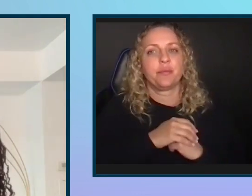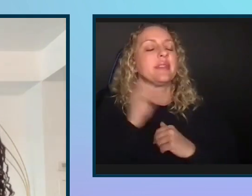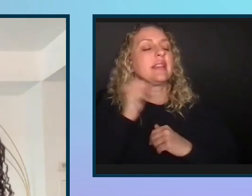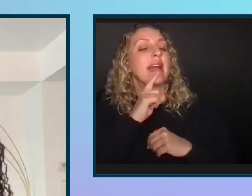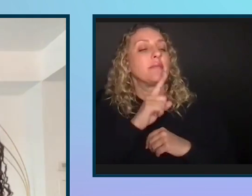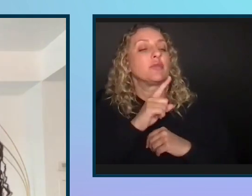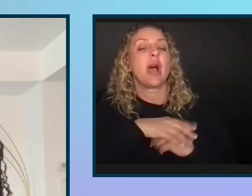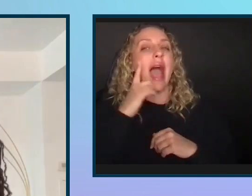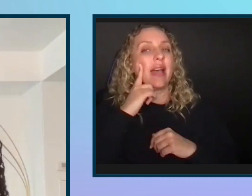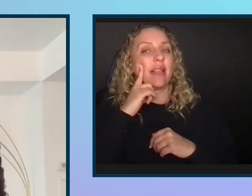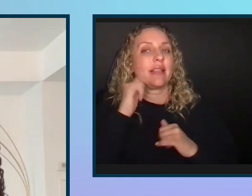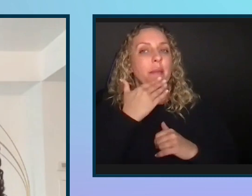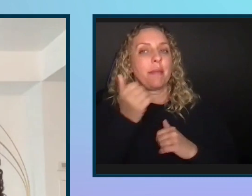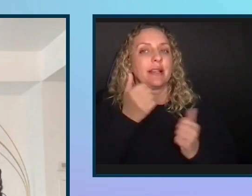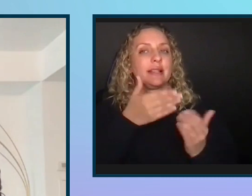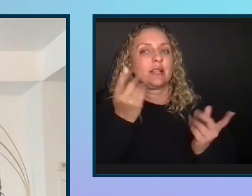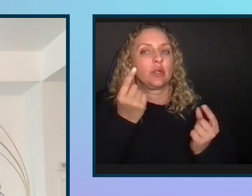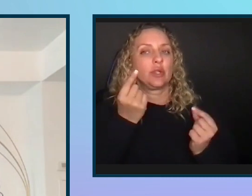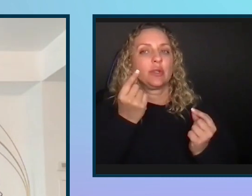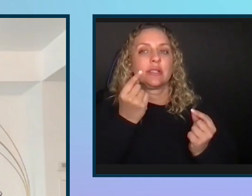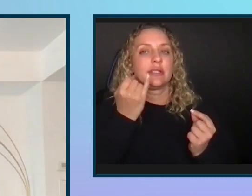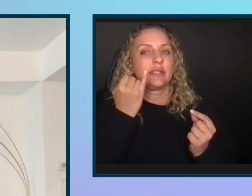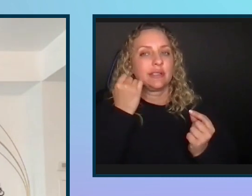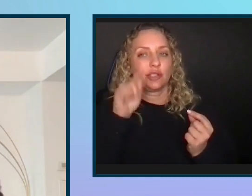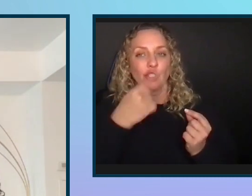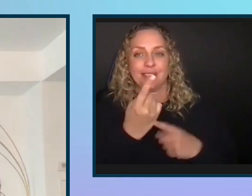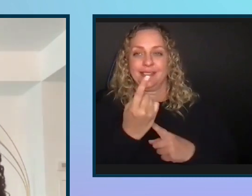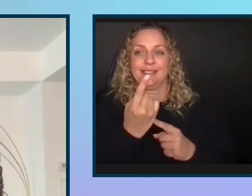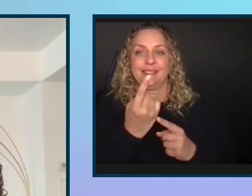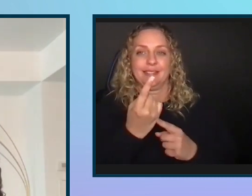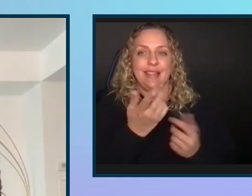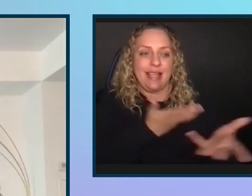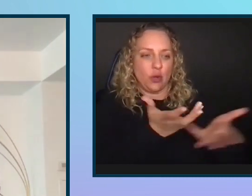I think the best thing to do is to just like interact with people who have disabilities,